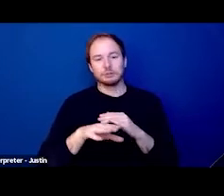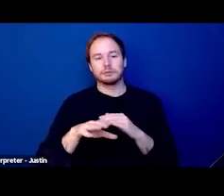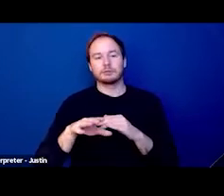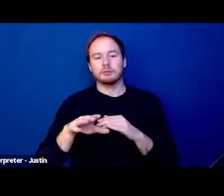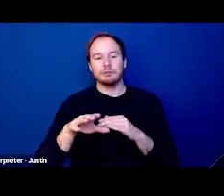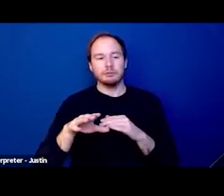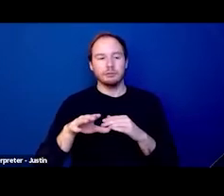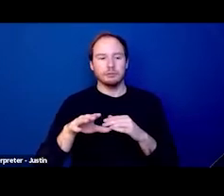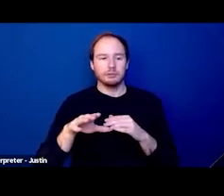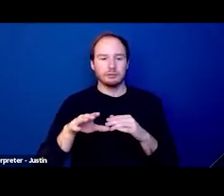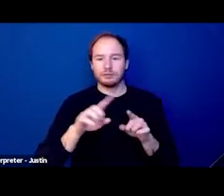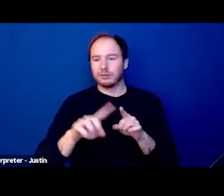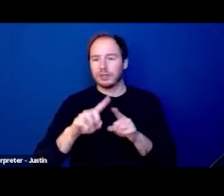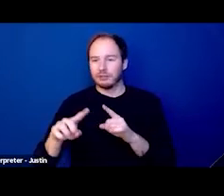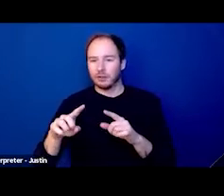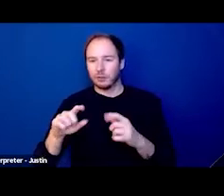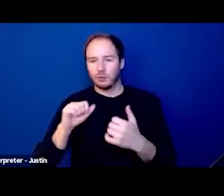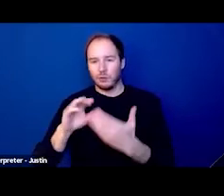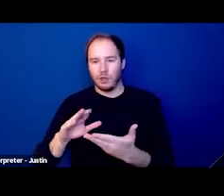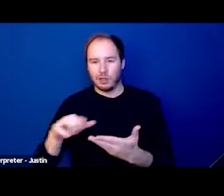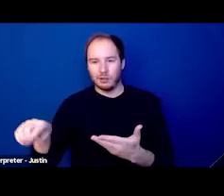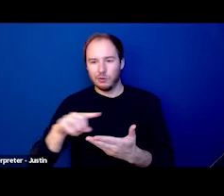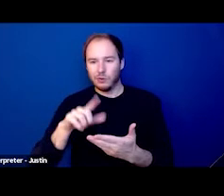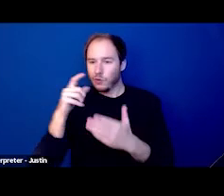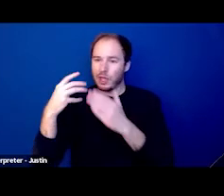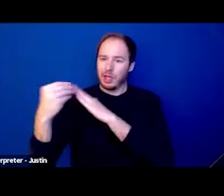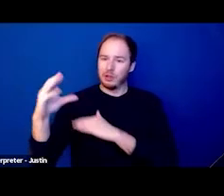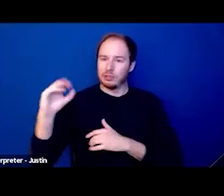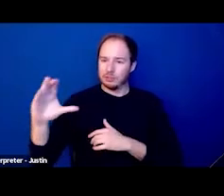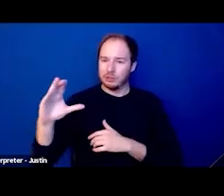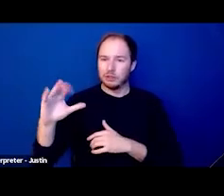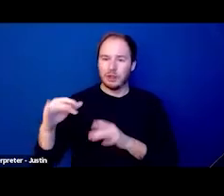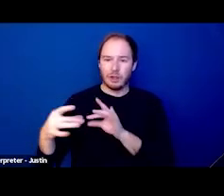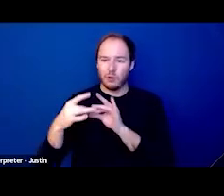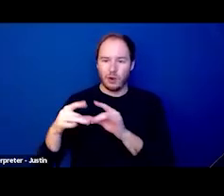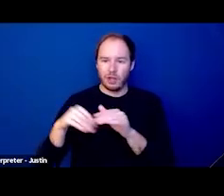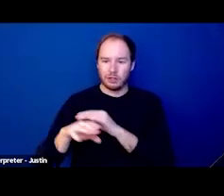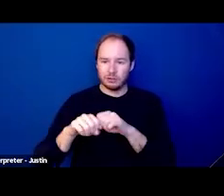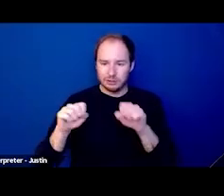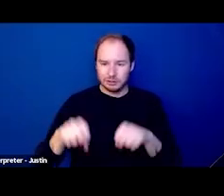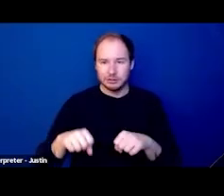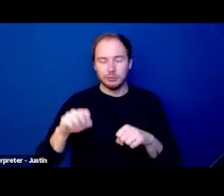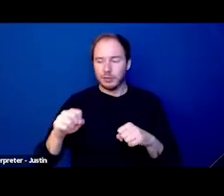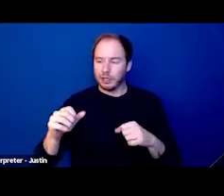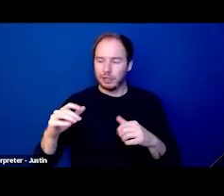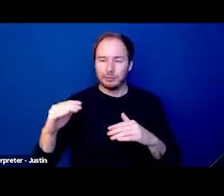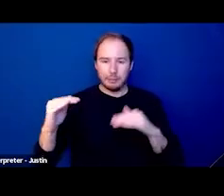there are different ways, that you outside of the CoC, or outside of the ordinate entry system, can leverage Coordinated Entry to kind of partner.